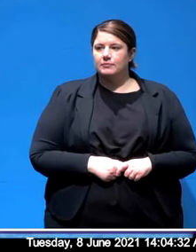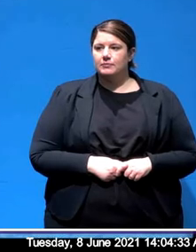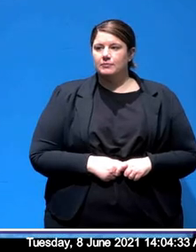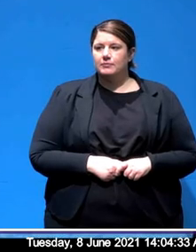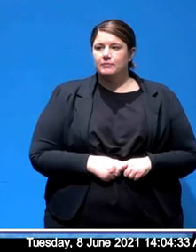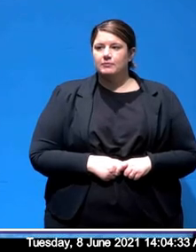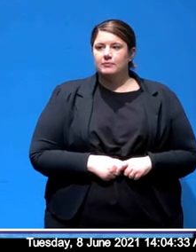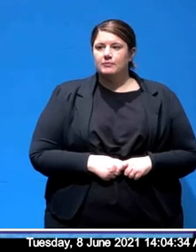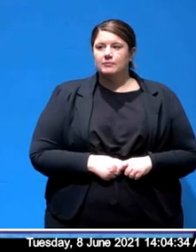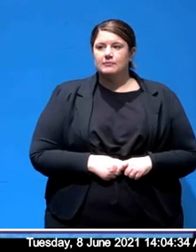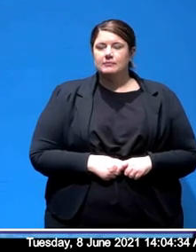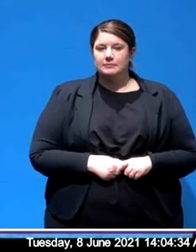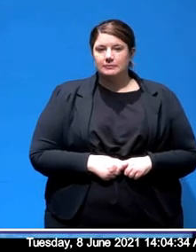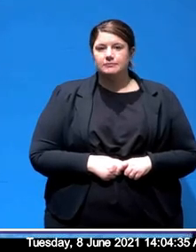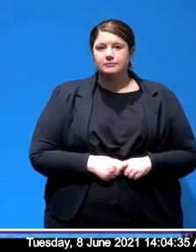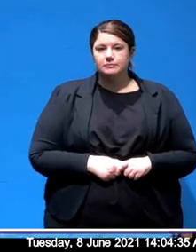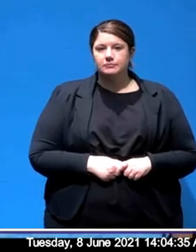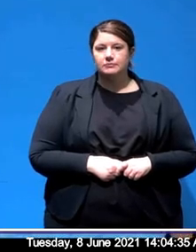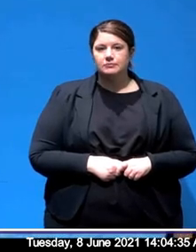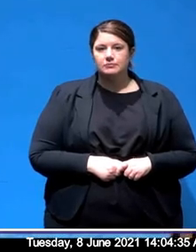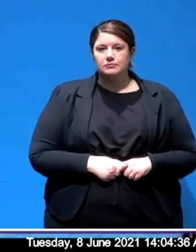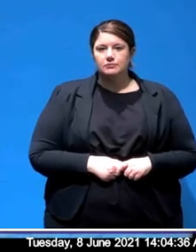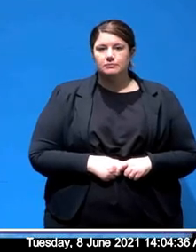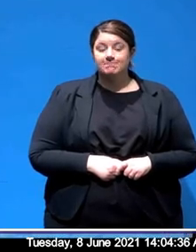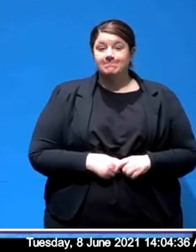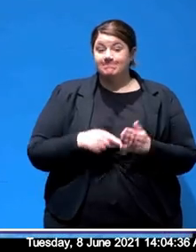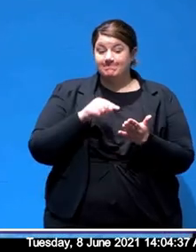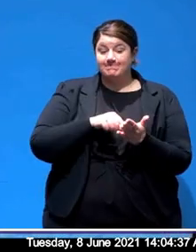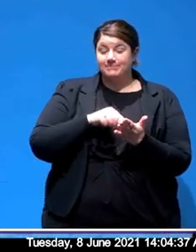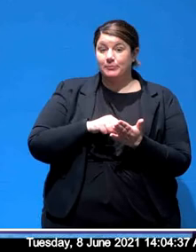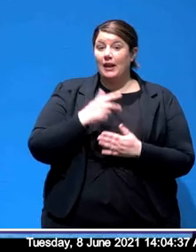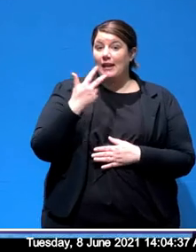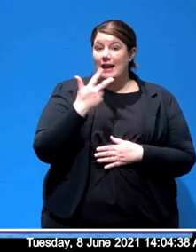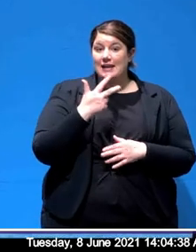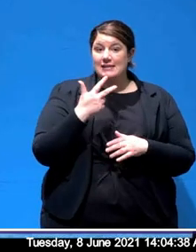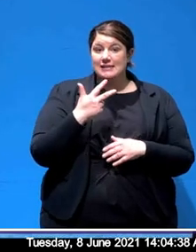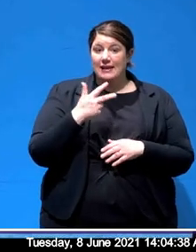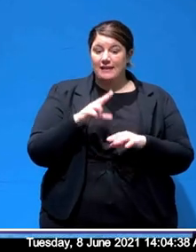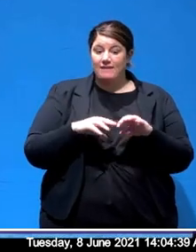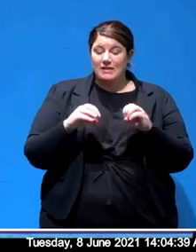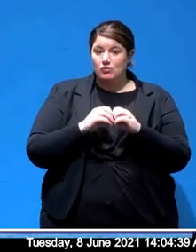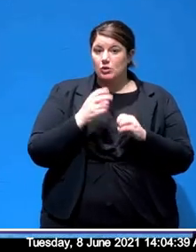This is from 18 February 2019.